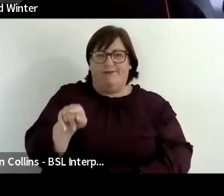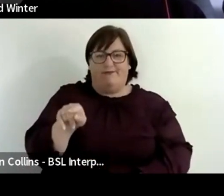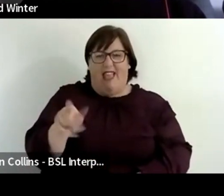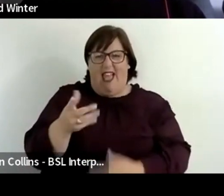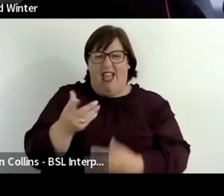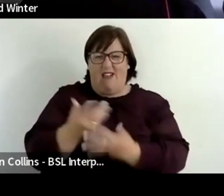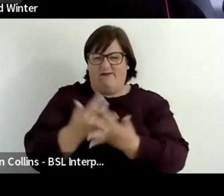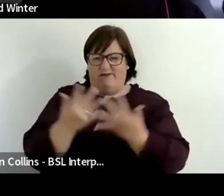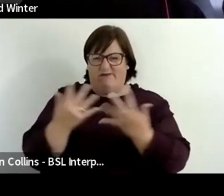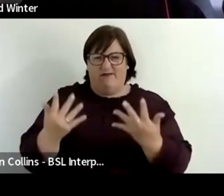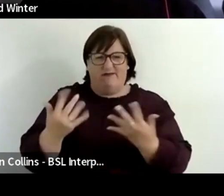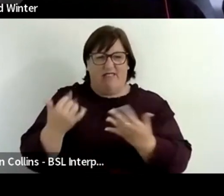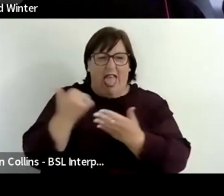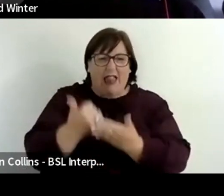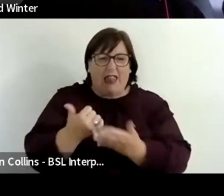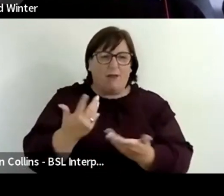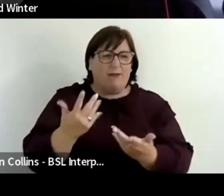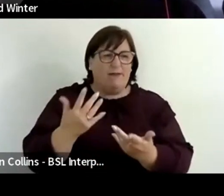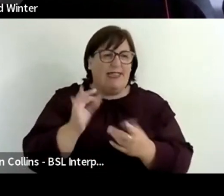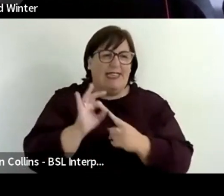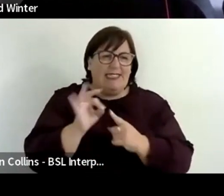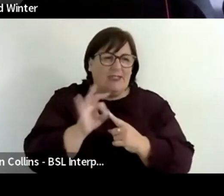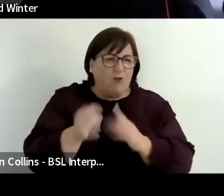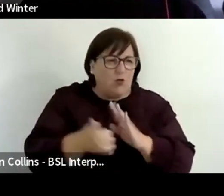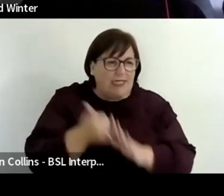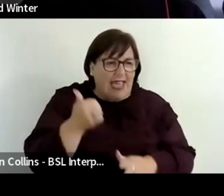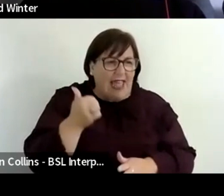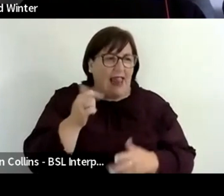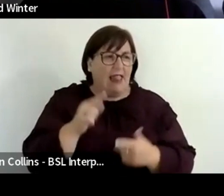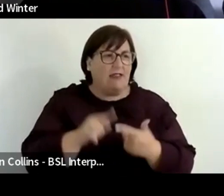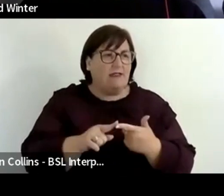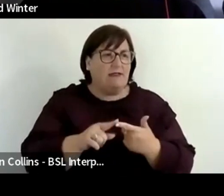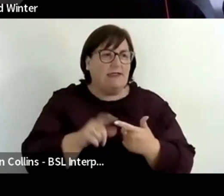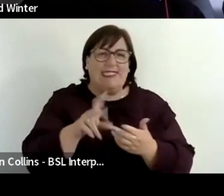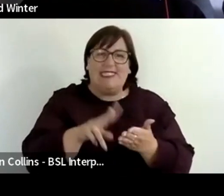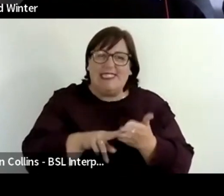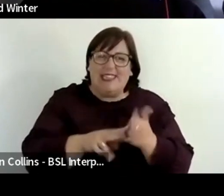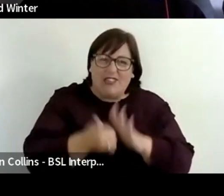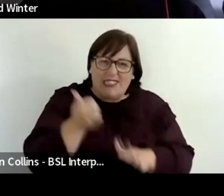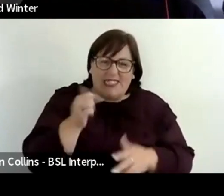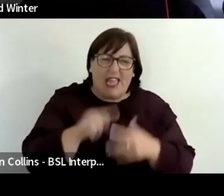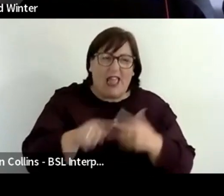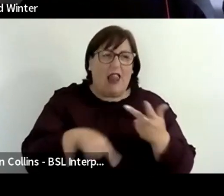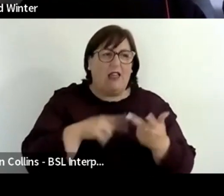skills, CV skills, any signposting and things like that.